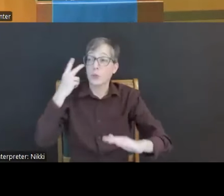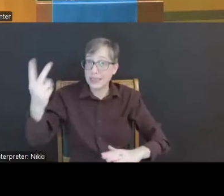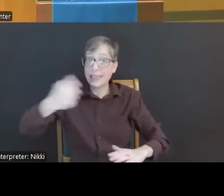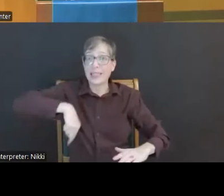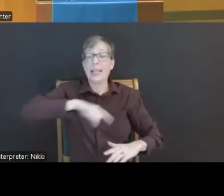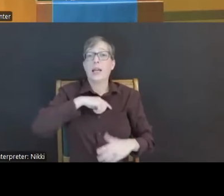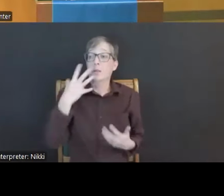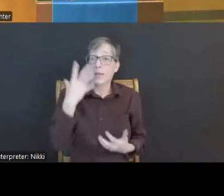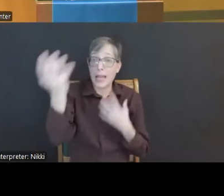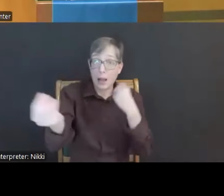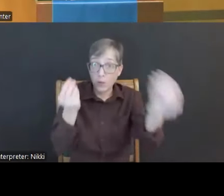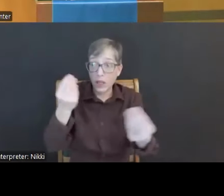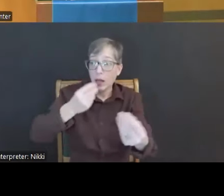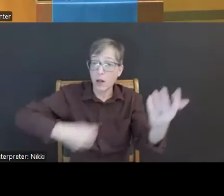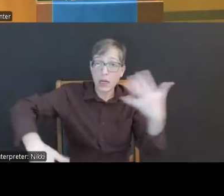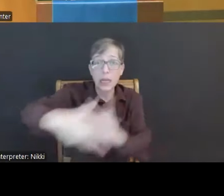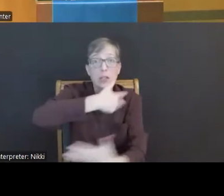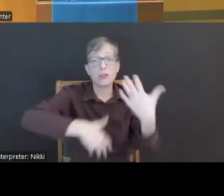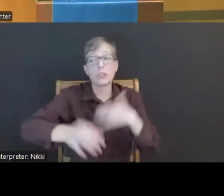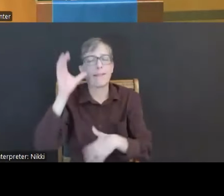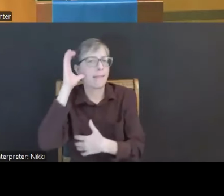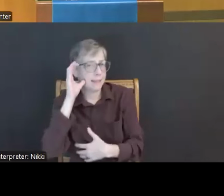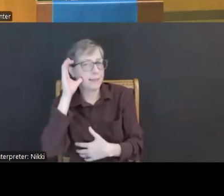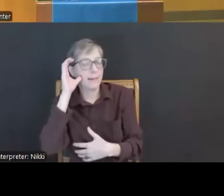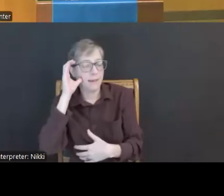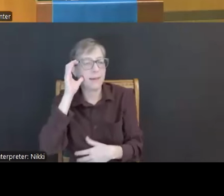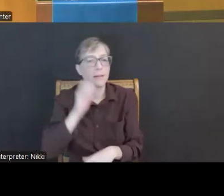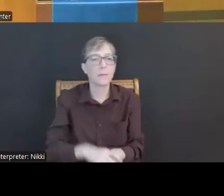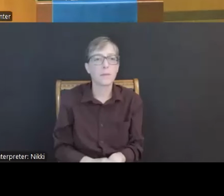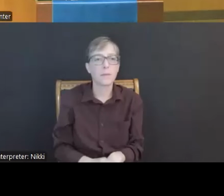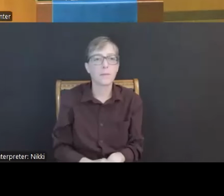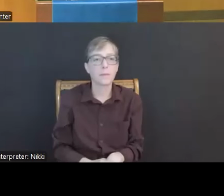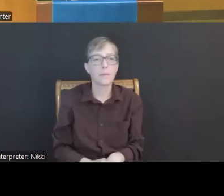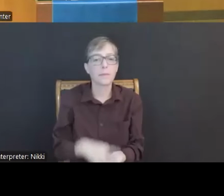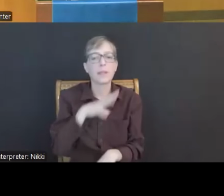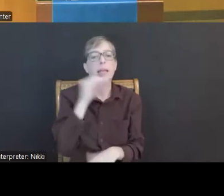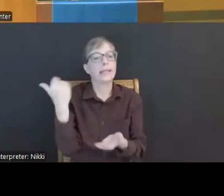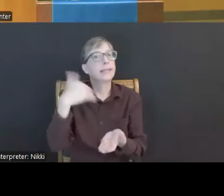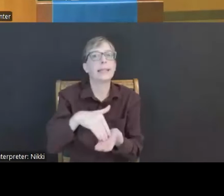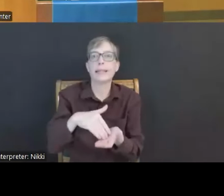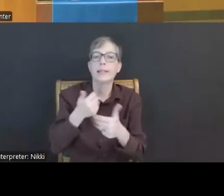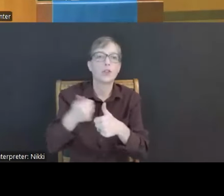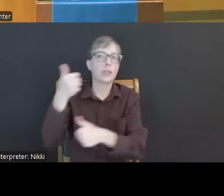we're engaging um and I just I say also say this have a buy in from your um from your department